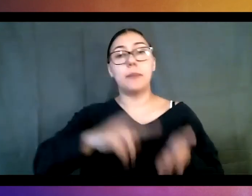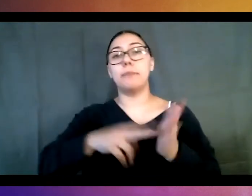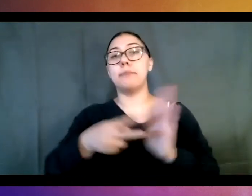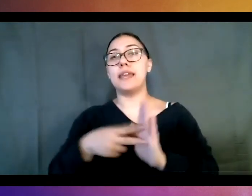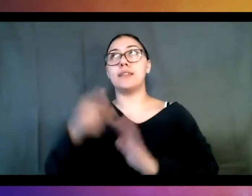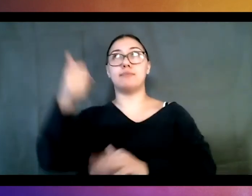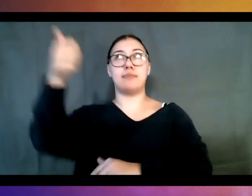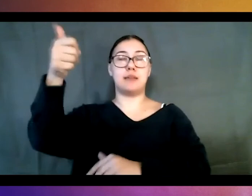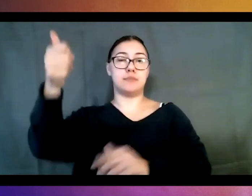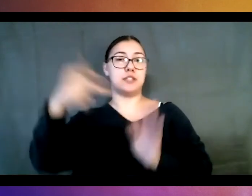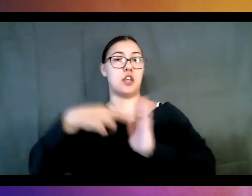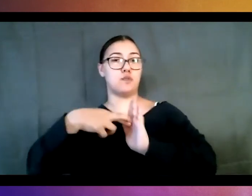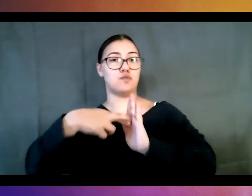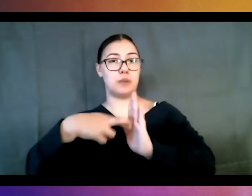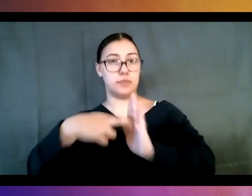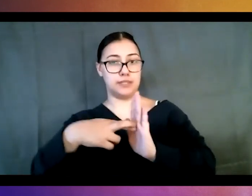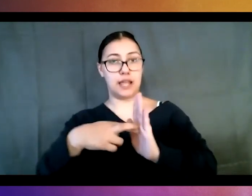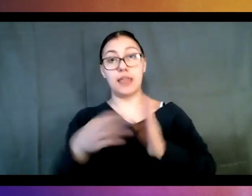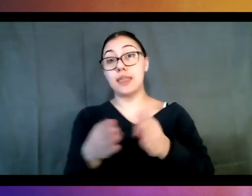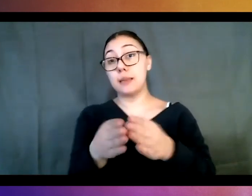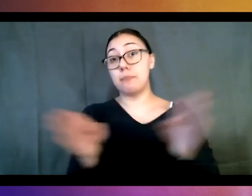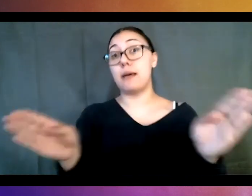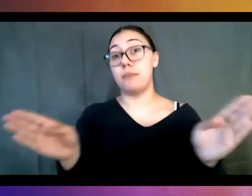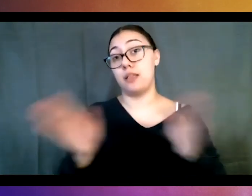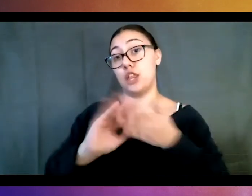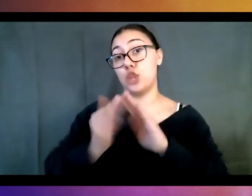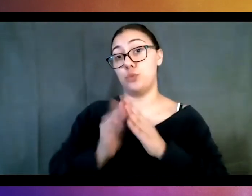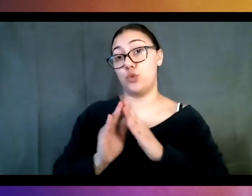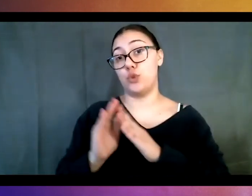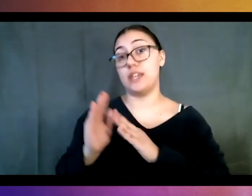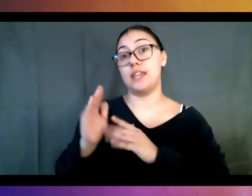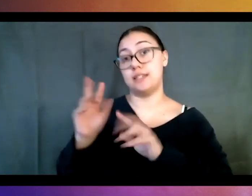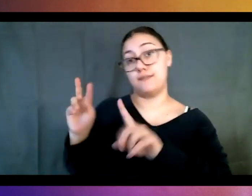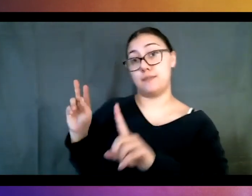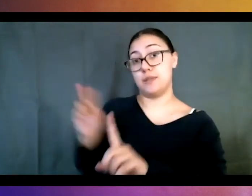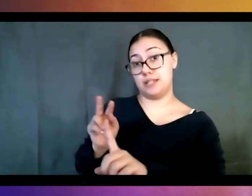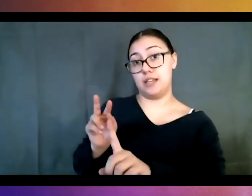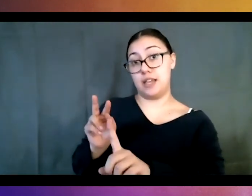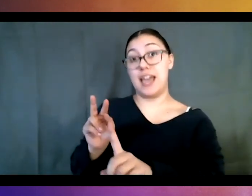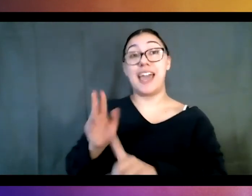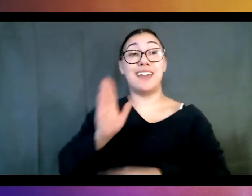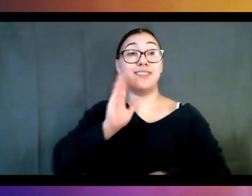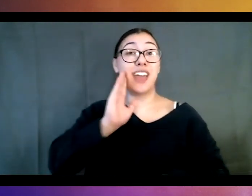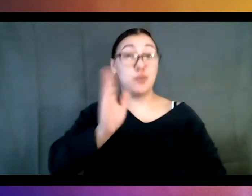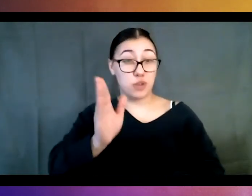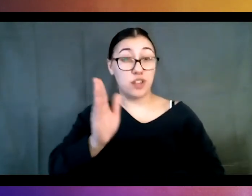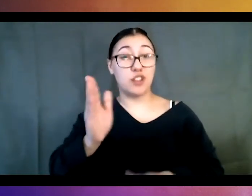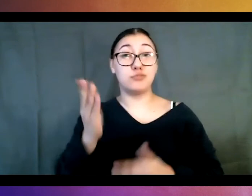endeavor to conciliate, and will file the case in the superior court, if warranted.